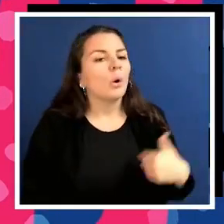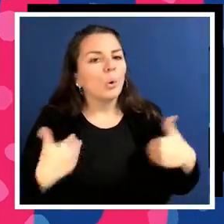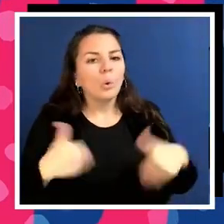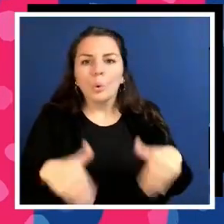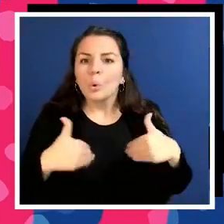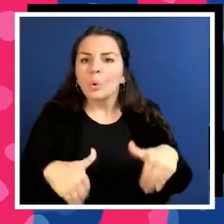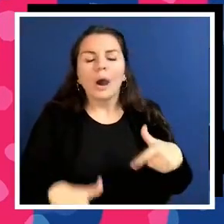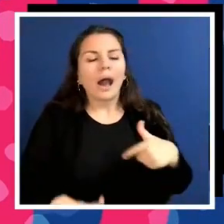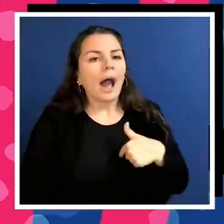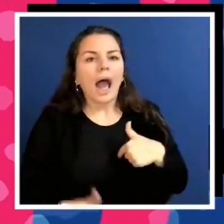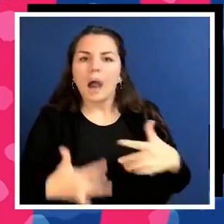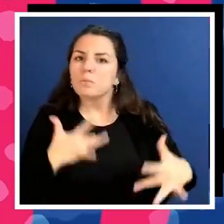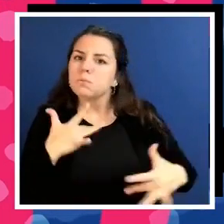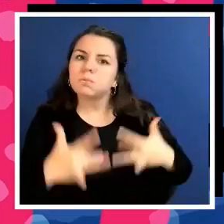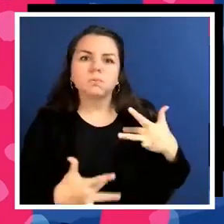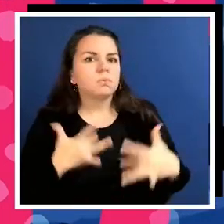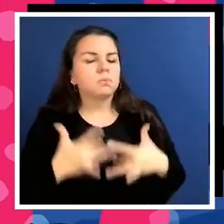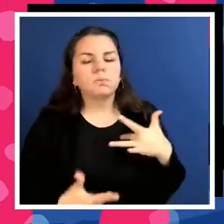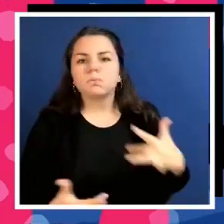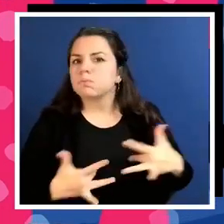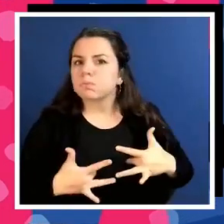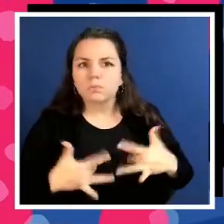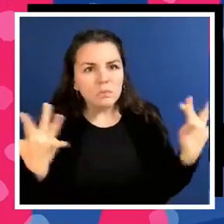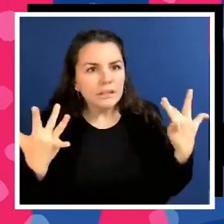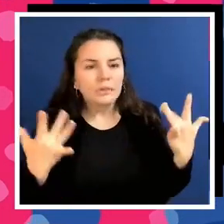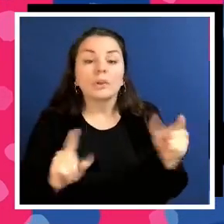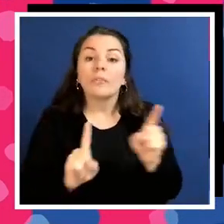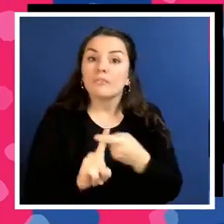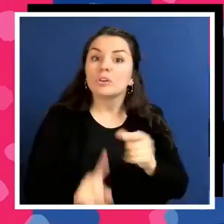TUBBS COCHAIR OF MAYORS FOR